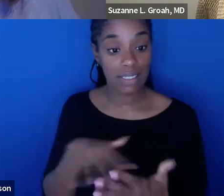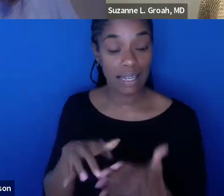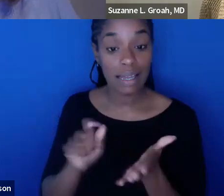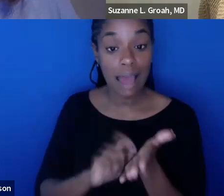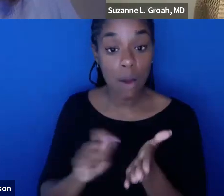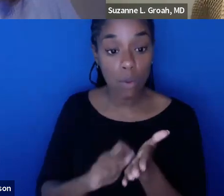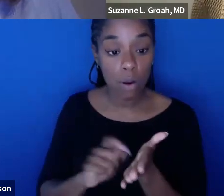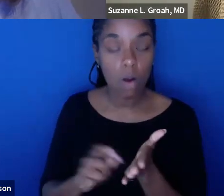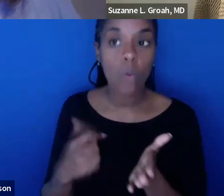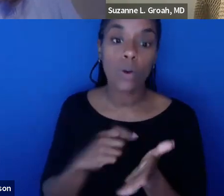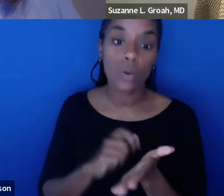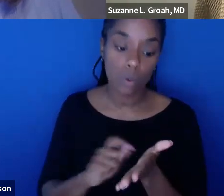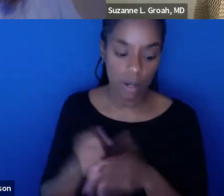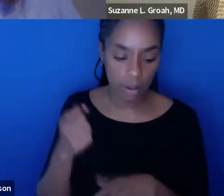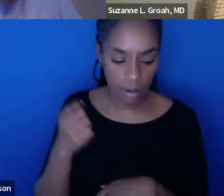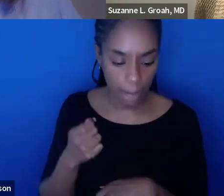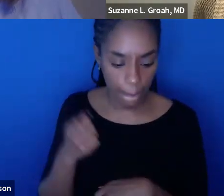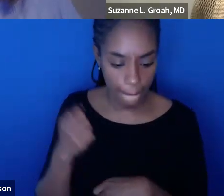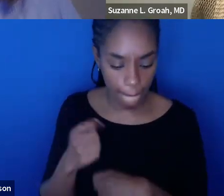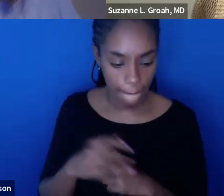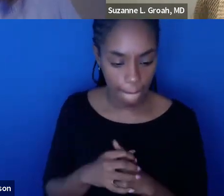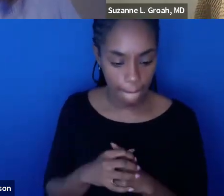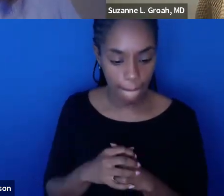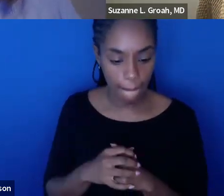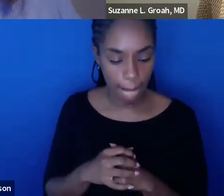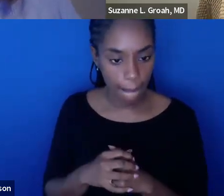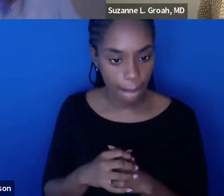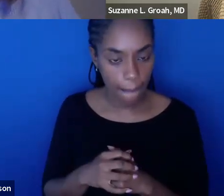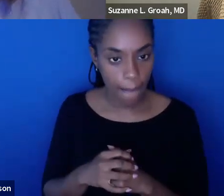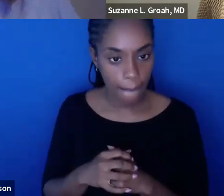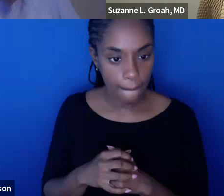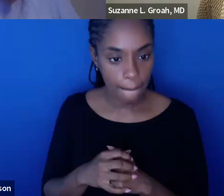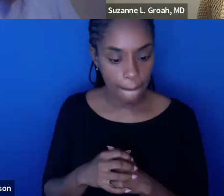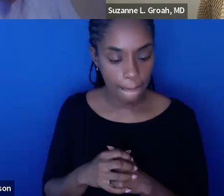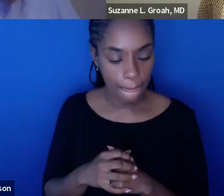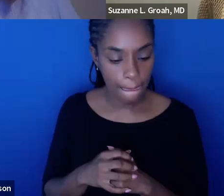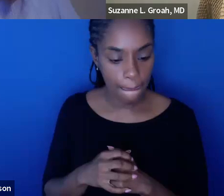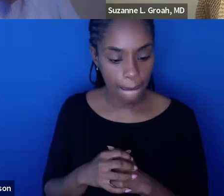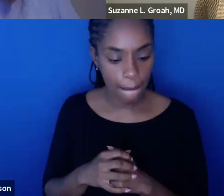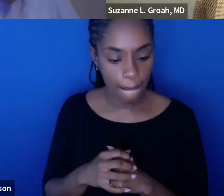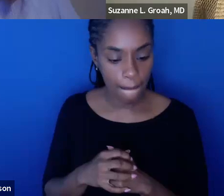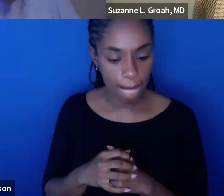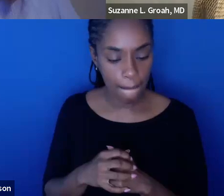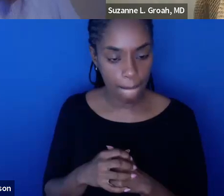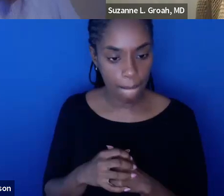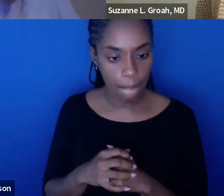We were writing the grant proposal on urinary tract infection. We were almost done, we were almost submitting it. And then as I'm writing it, I realized, how can I write this